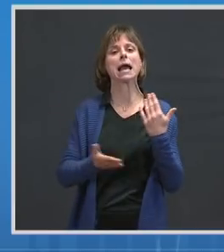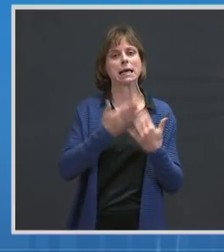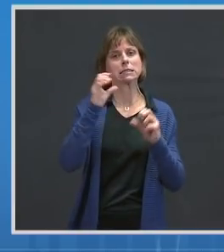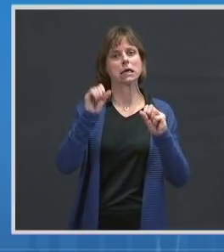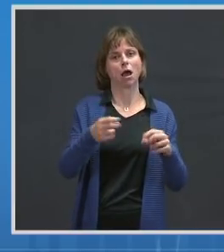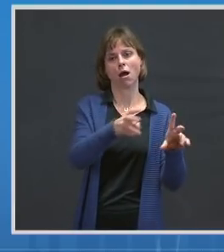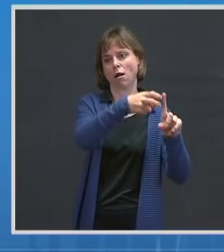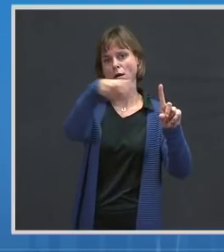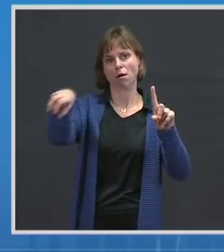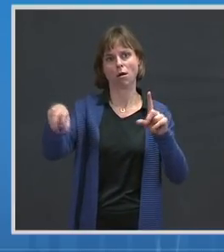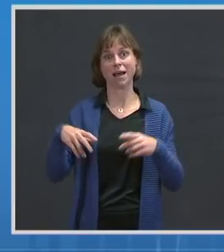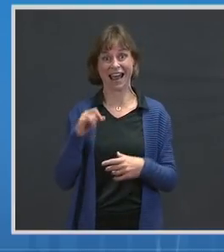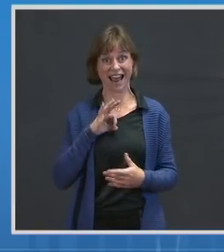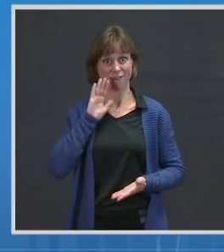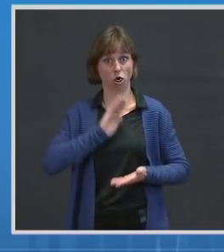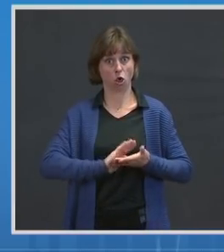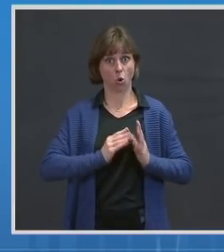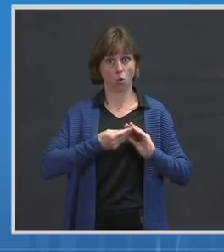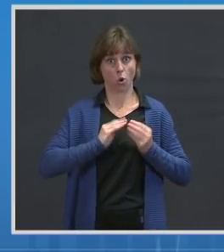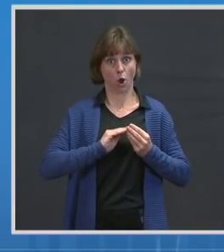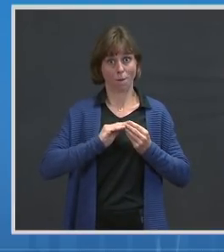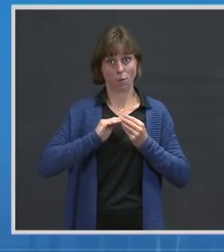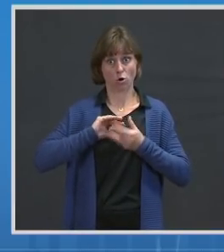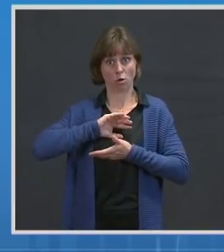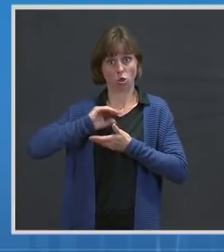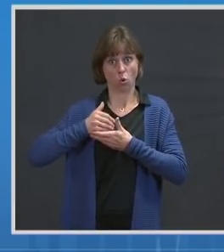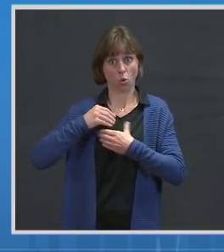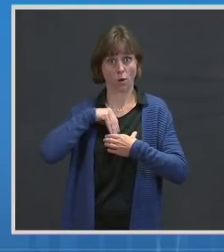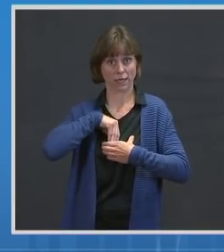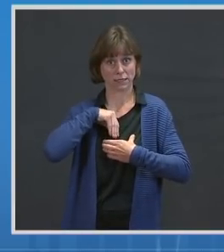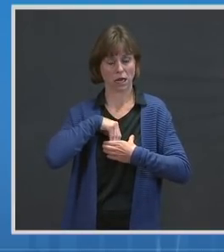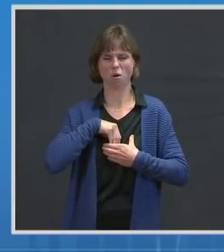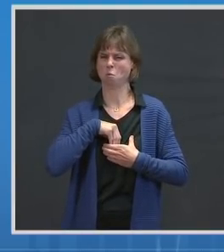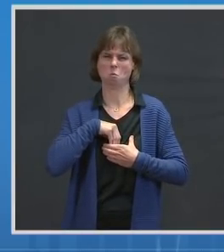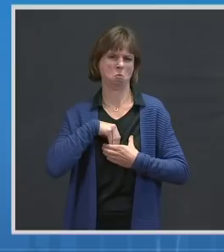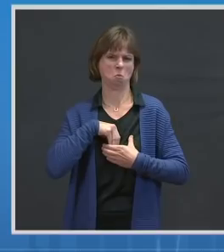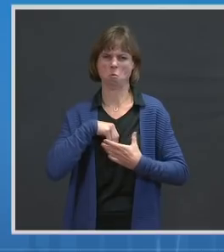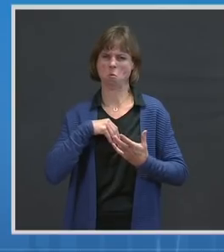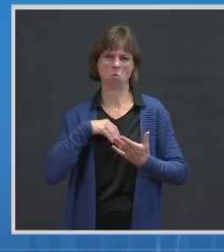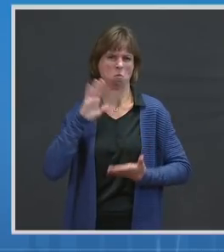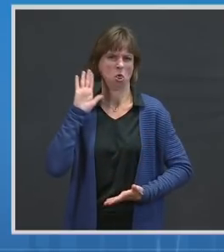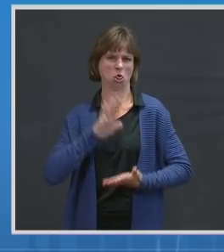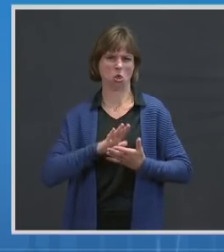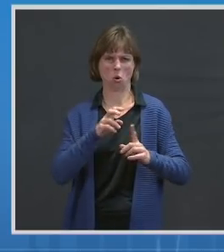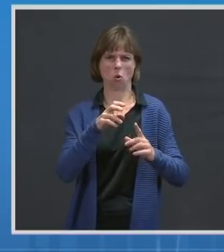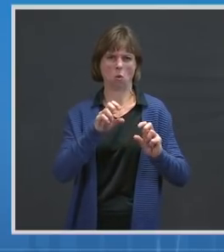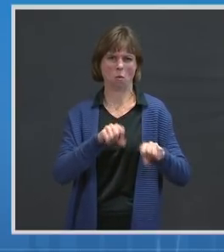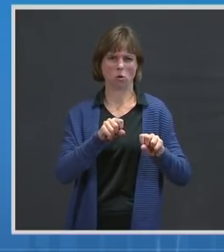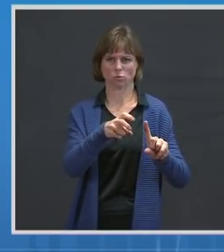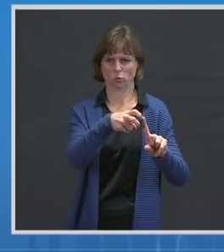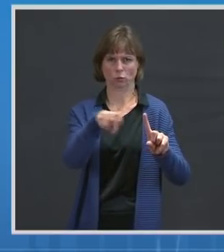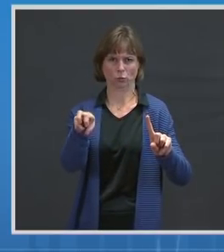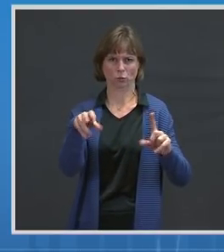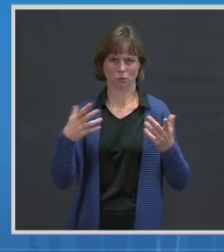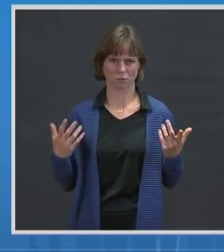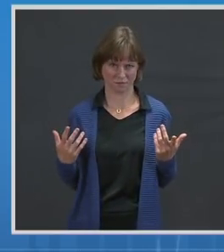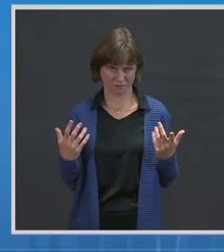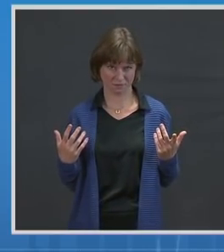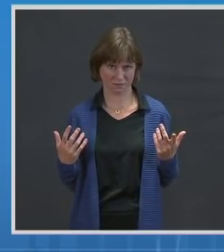lower viral load, very poor transmissibility. Now, together with that is another study